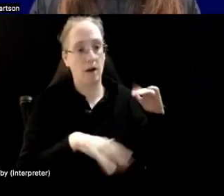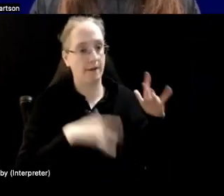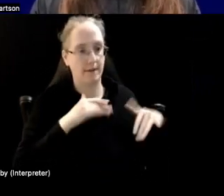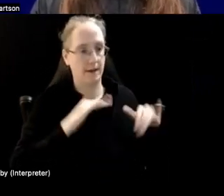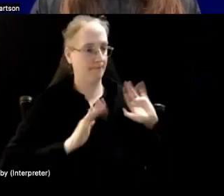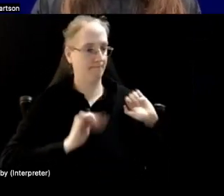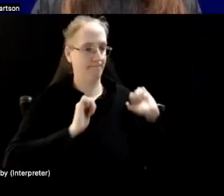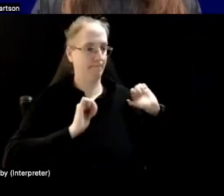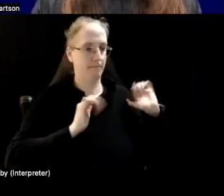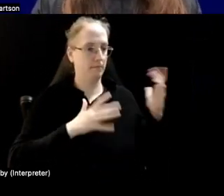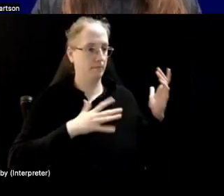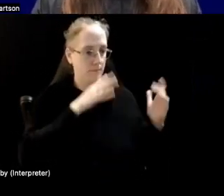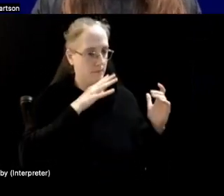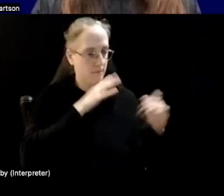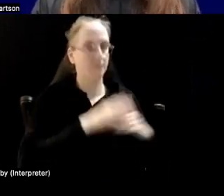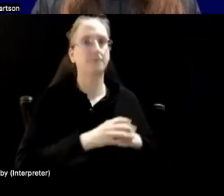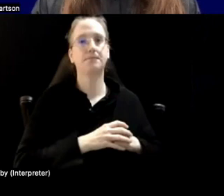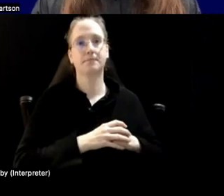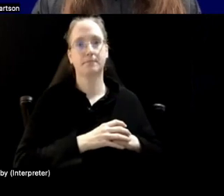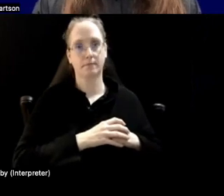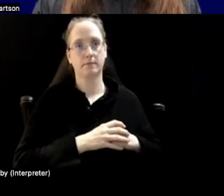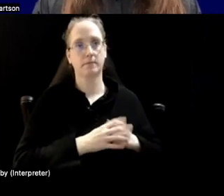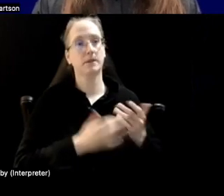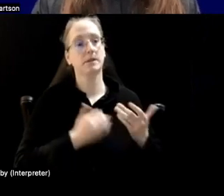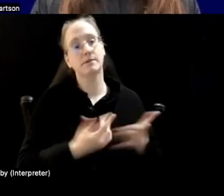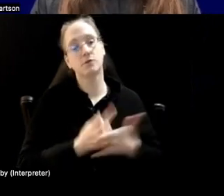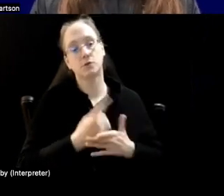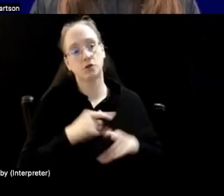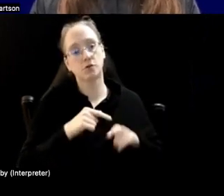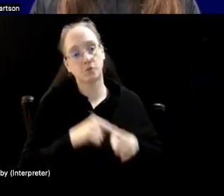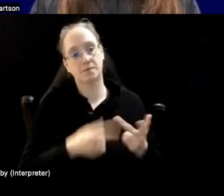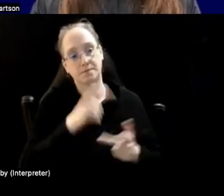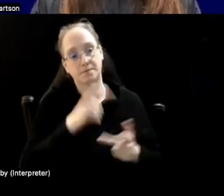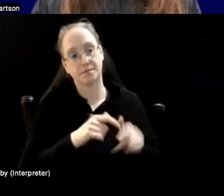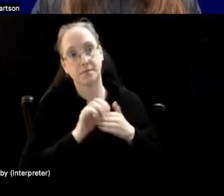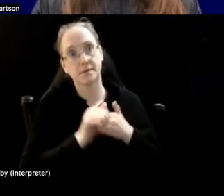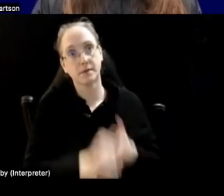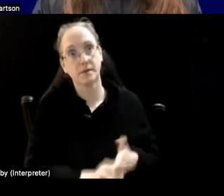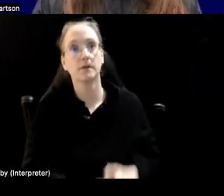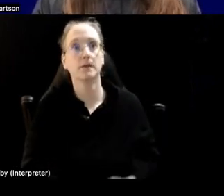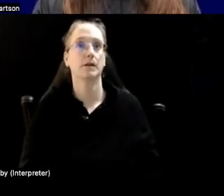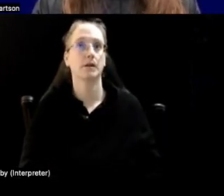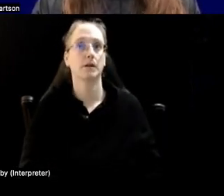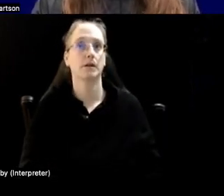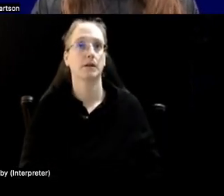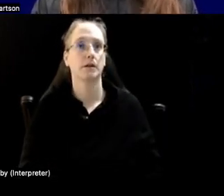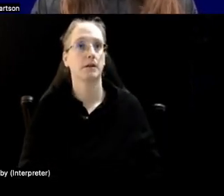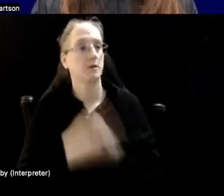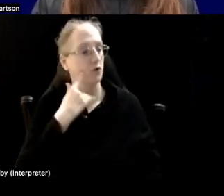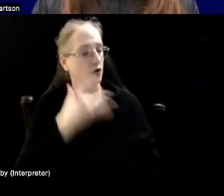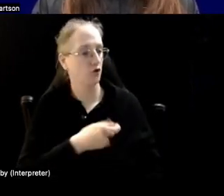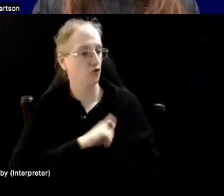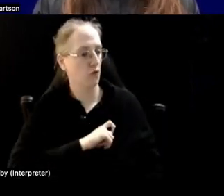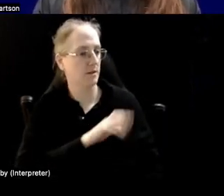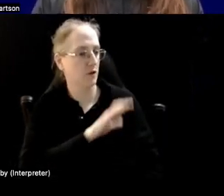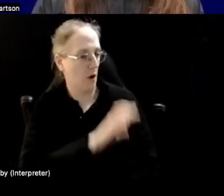provides opportunity to follow someone else's lead, establishes trust and confidence to explore,